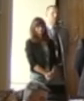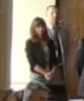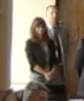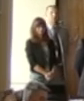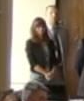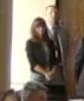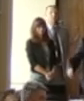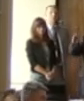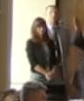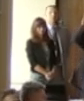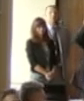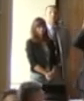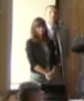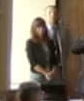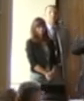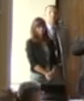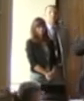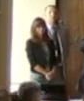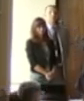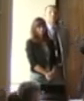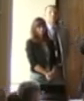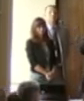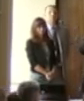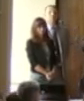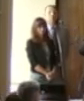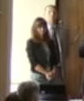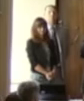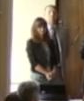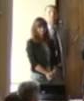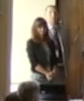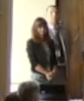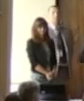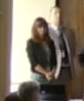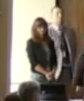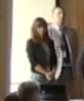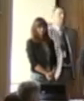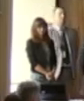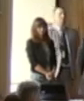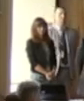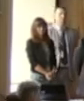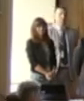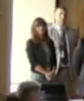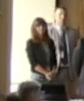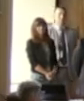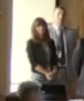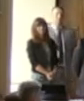just why if there's an online question but we'll take another one from the audience thanks to that look really interesting